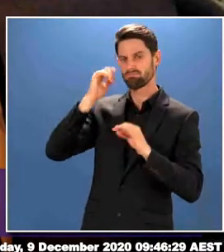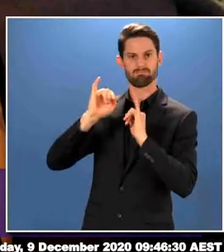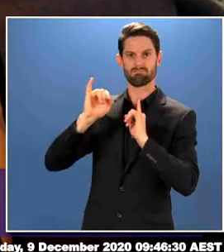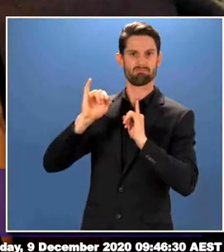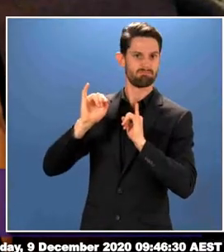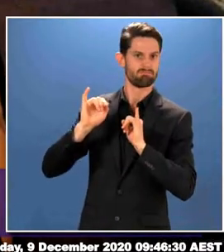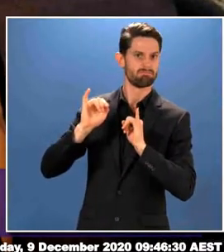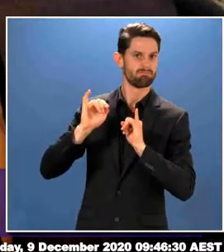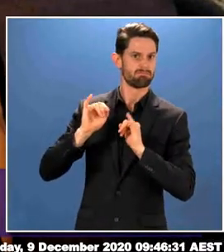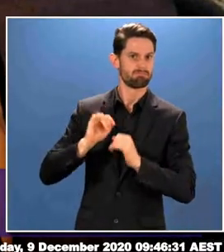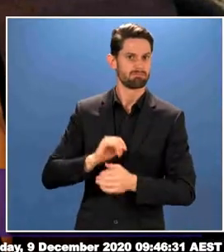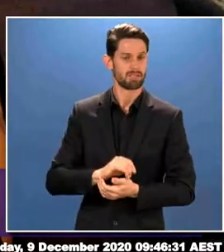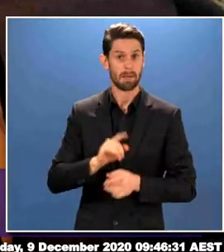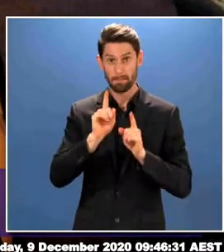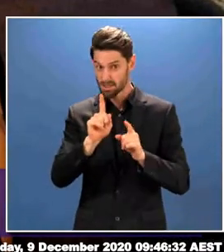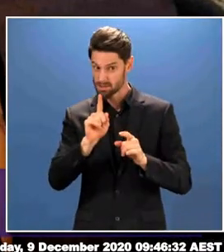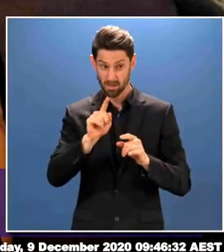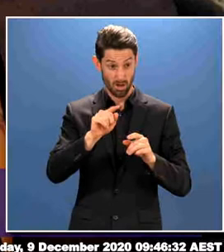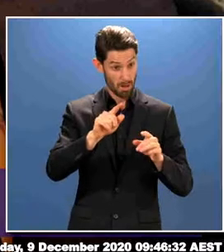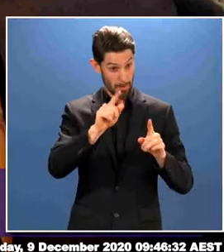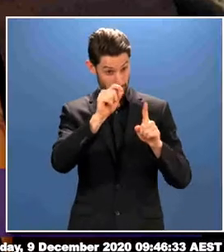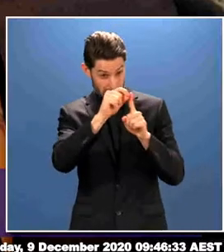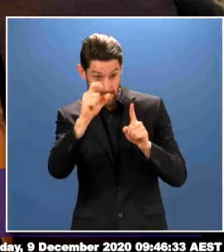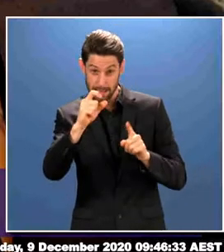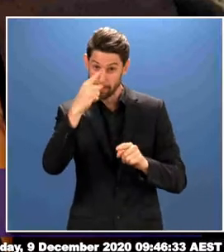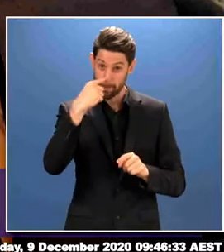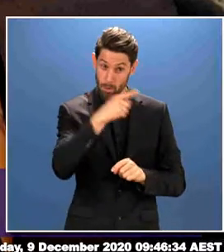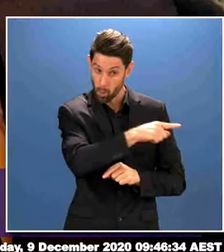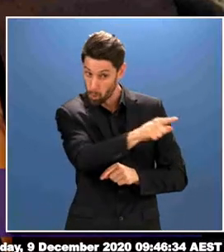But overall there was definitely a theme that young people felt they